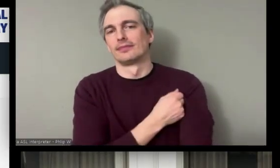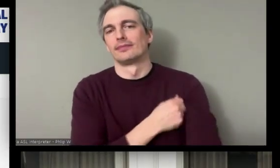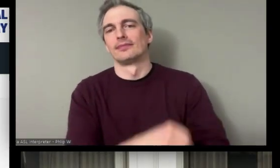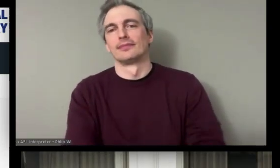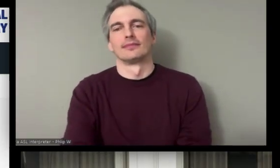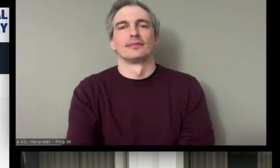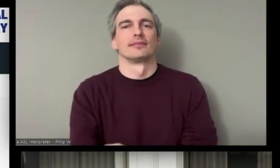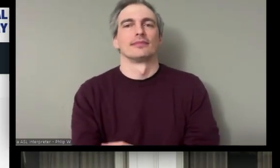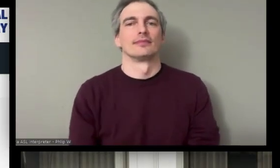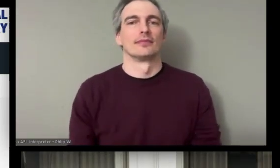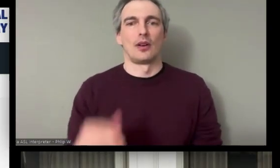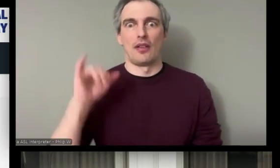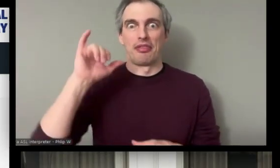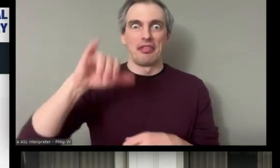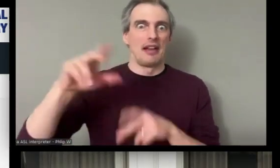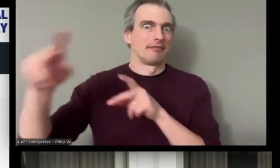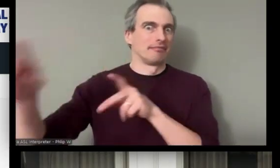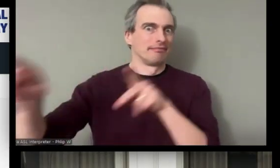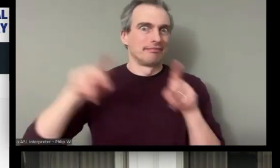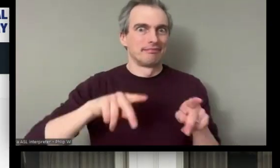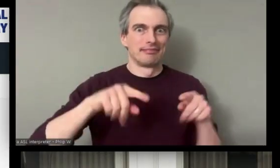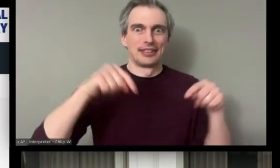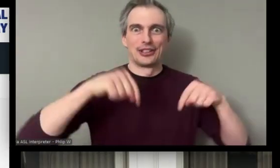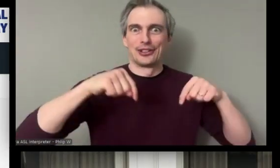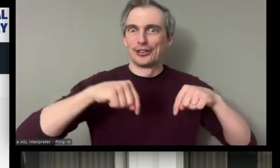And I would say that's something that... You know, again, for an experimental